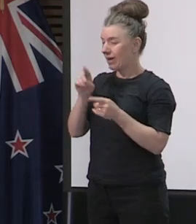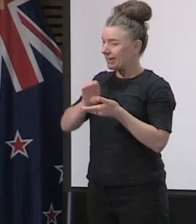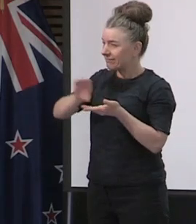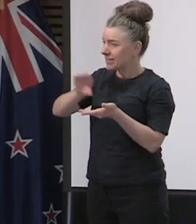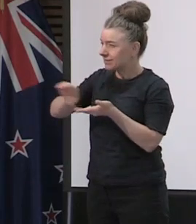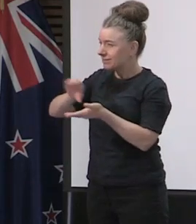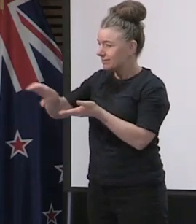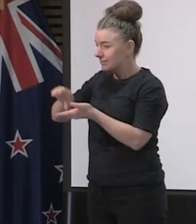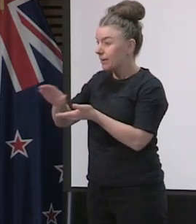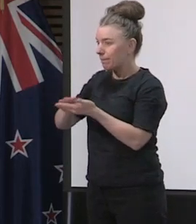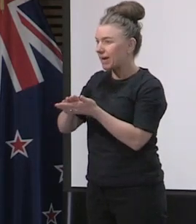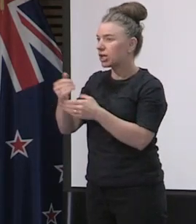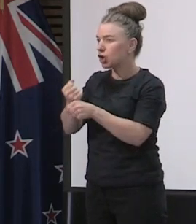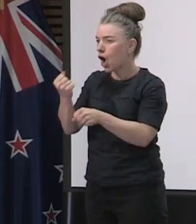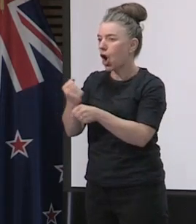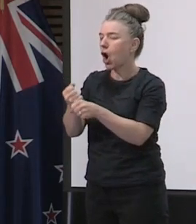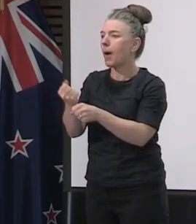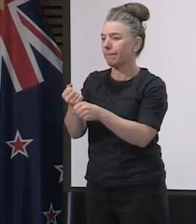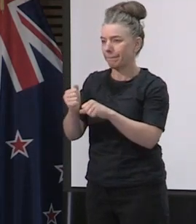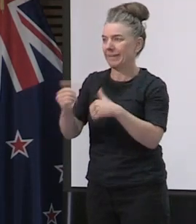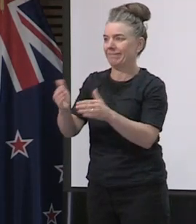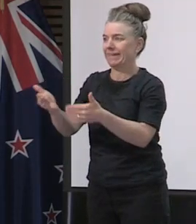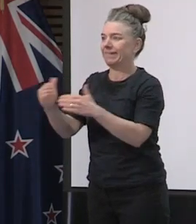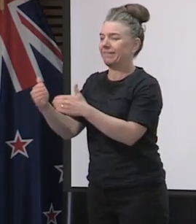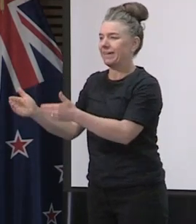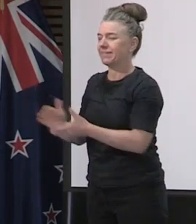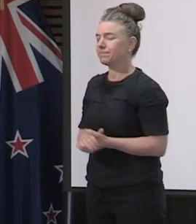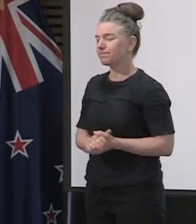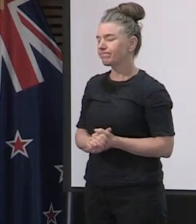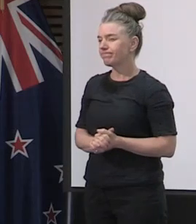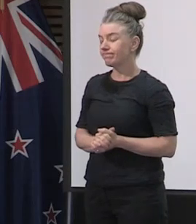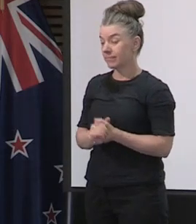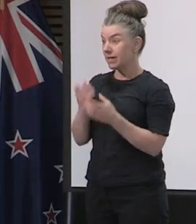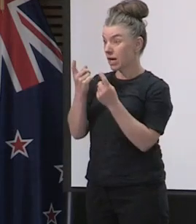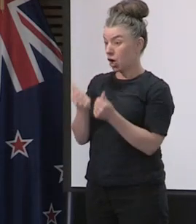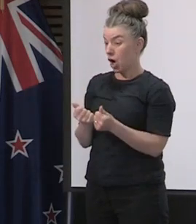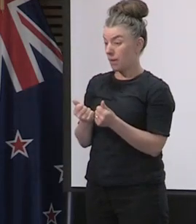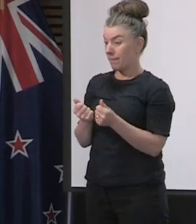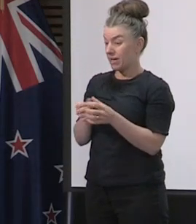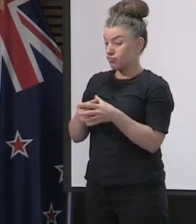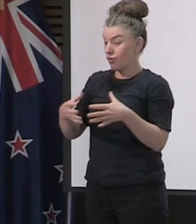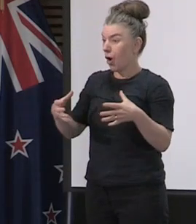plan is to invest by investing we will create jobs to get the economy moving again. Just as